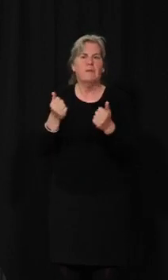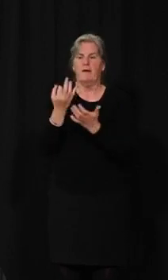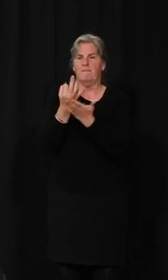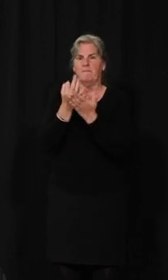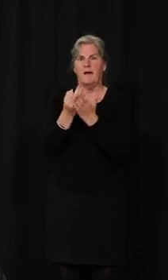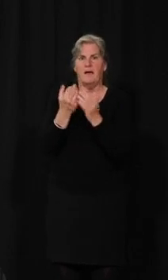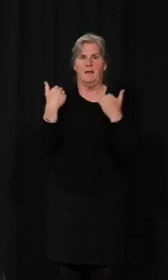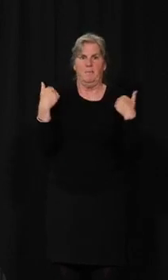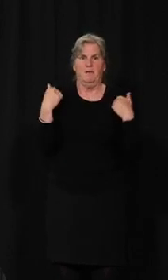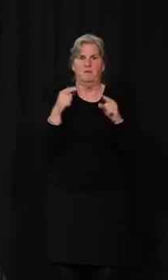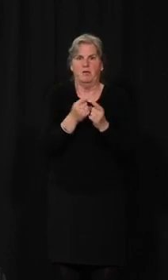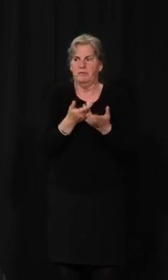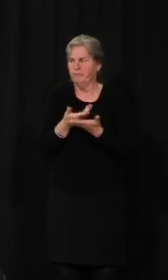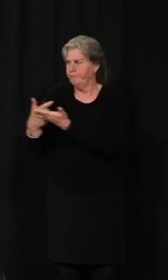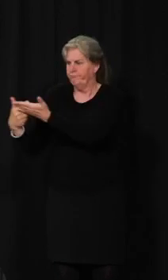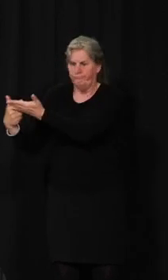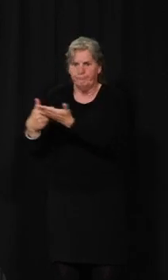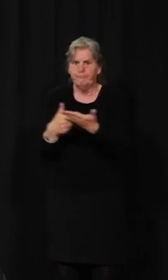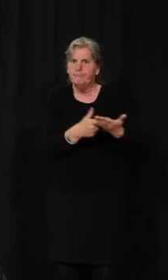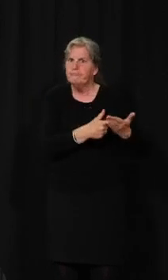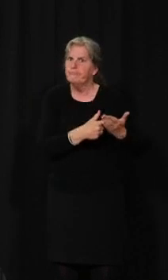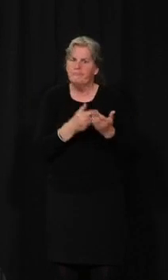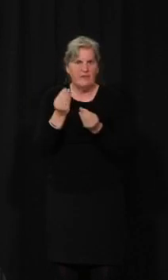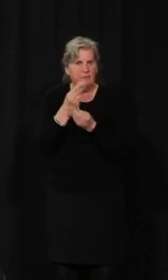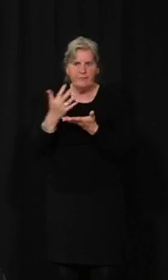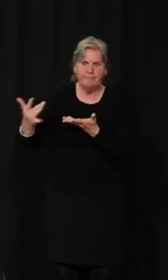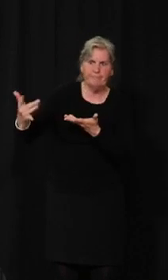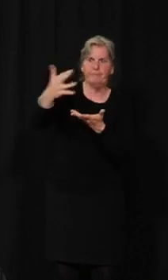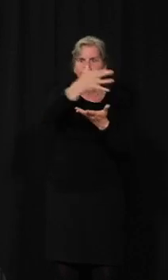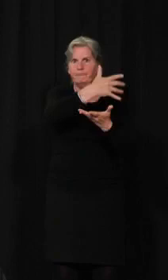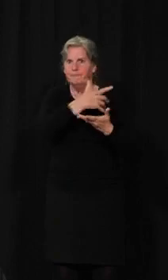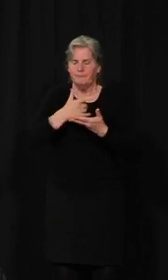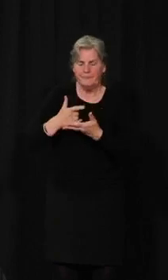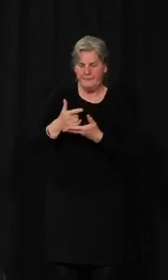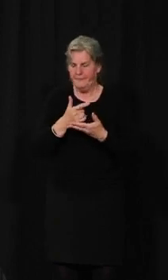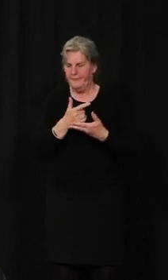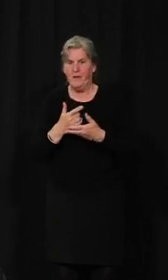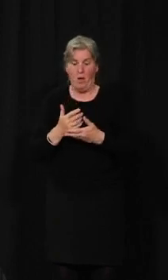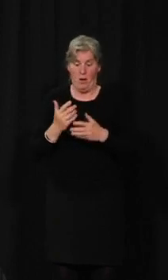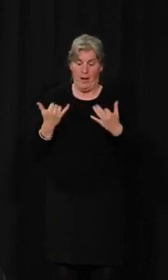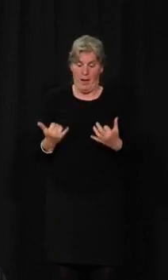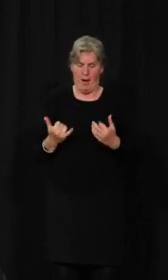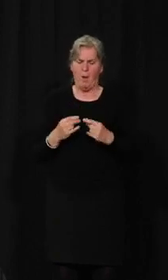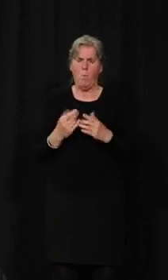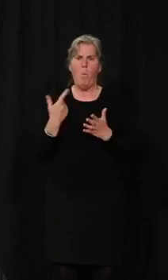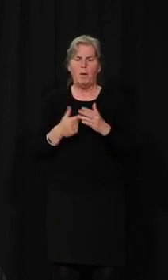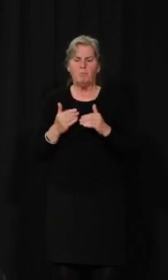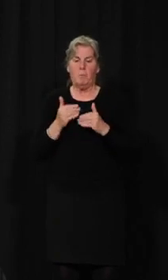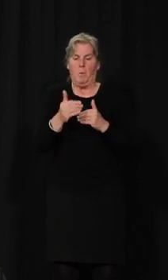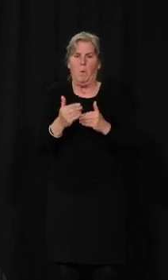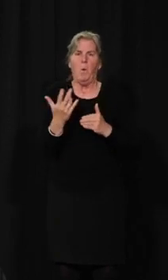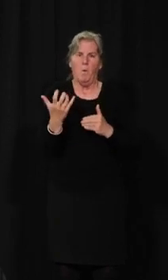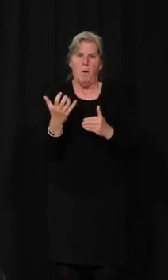Minister's -- finance ministers calls as well. All of this feeds into where we are and where we want to be.